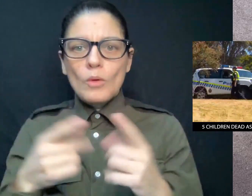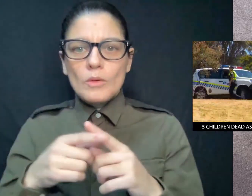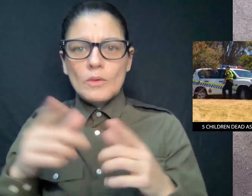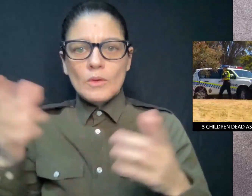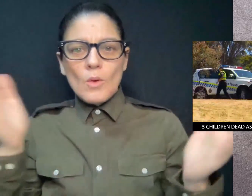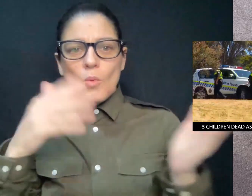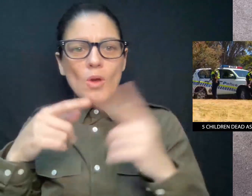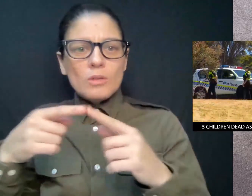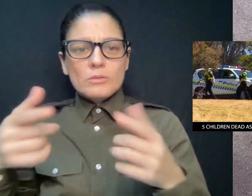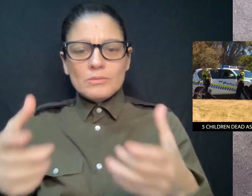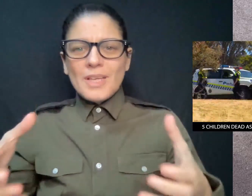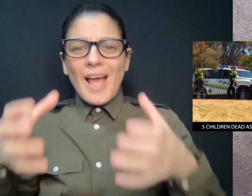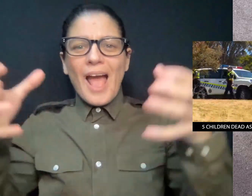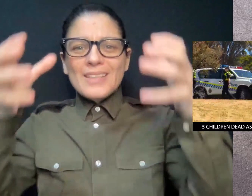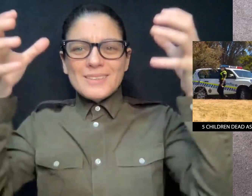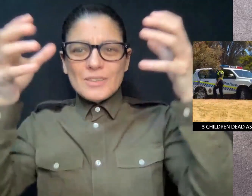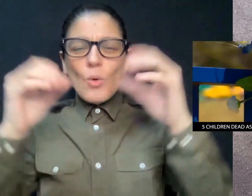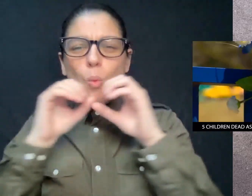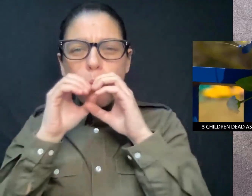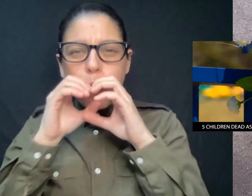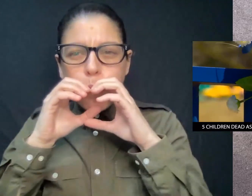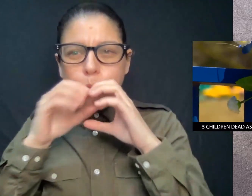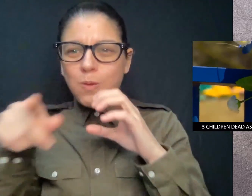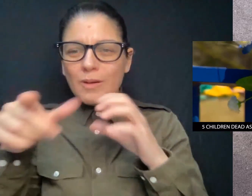after they fell from a bouncy castle